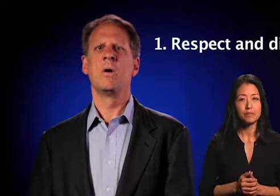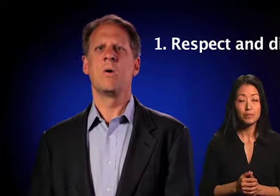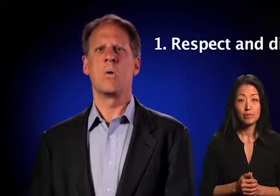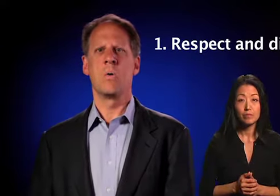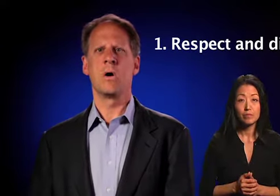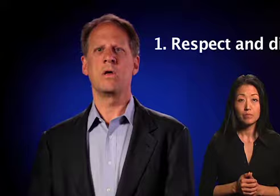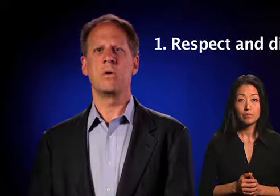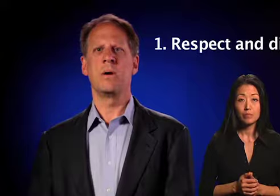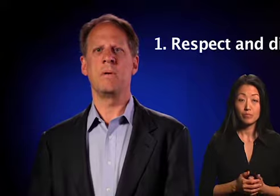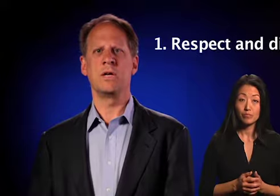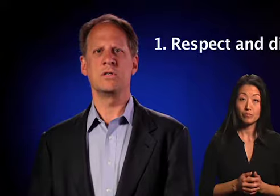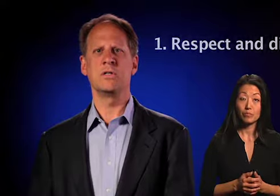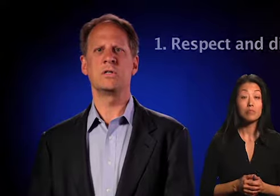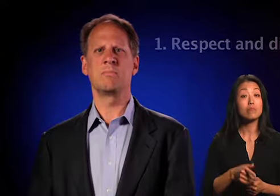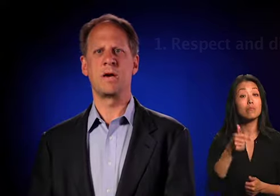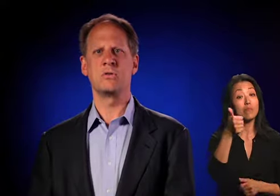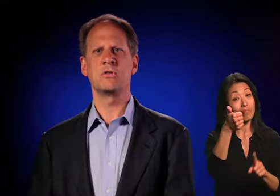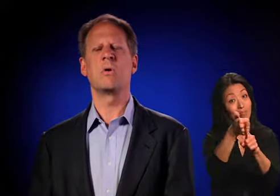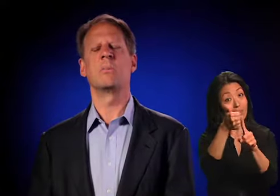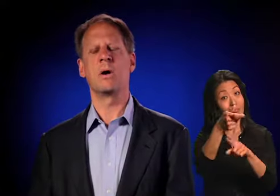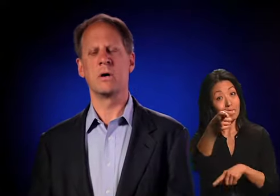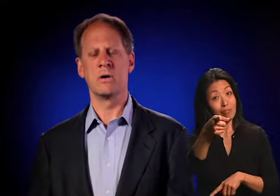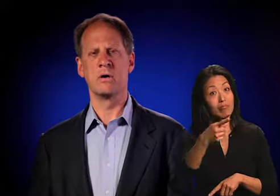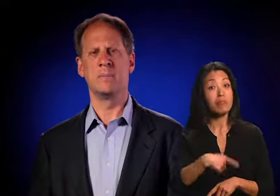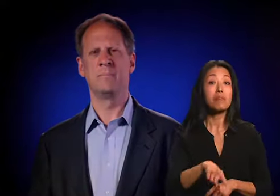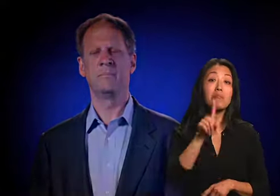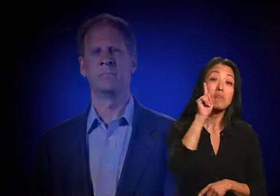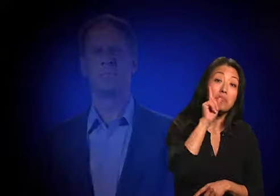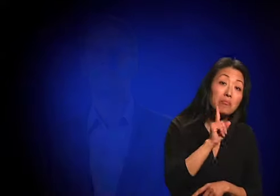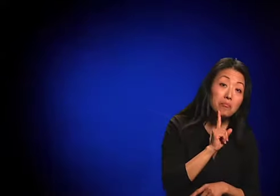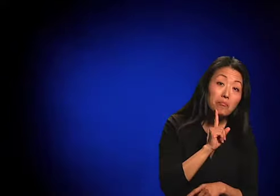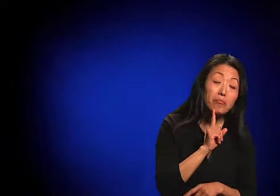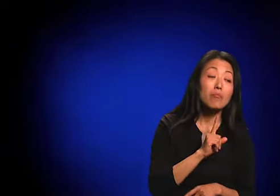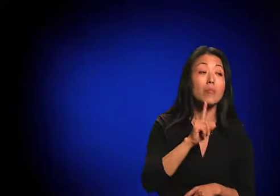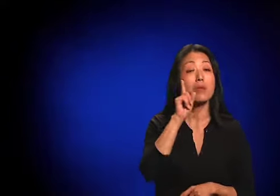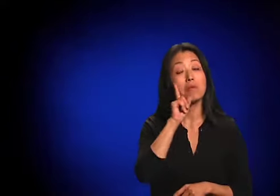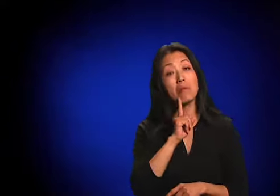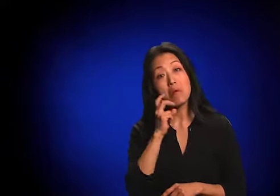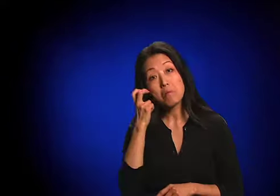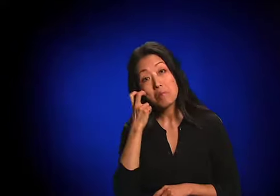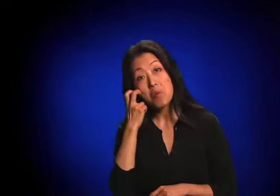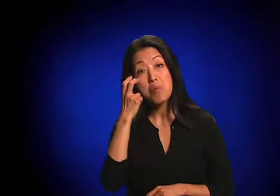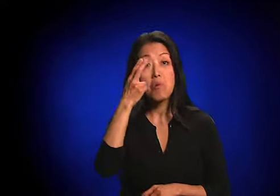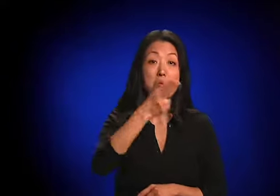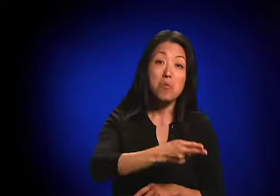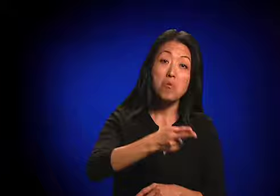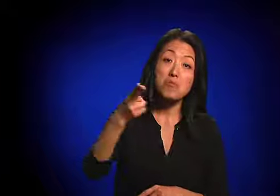Or you're a patient's spouse or partner.